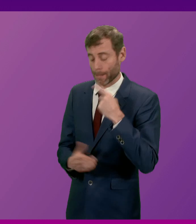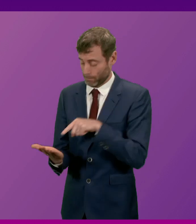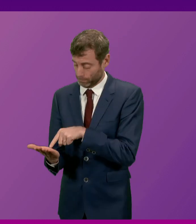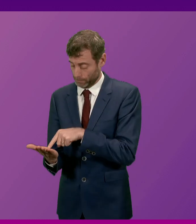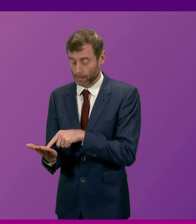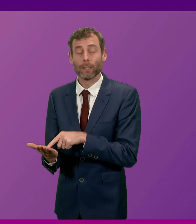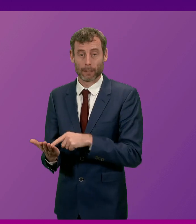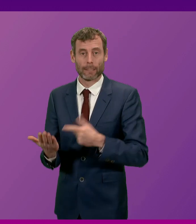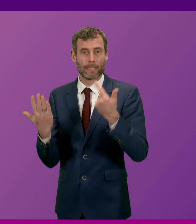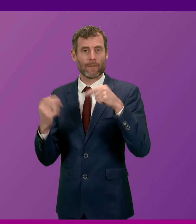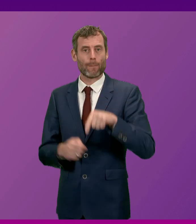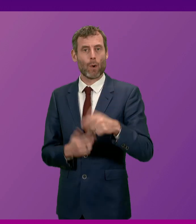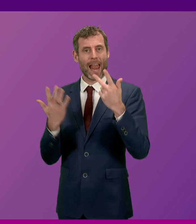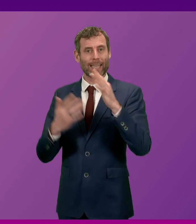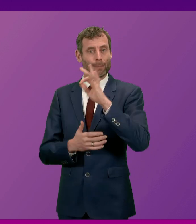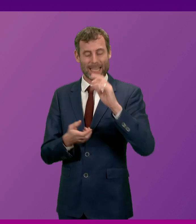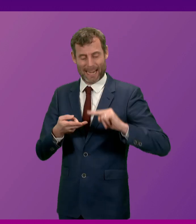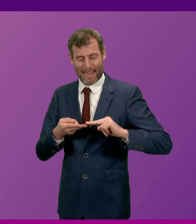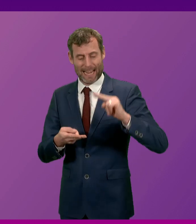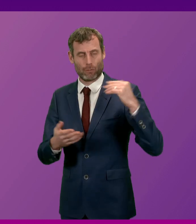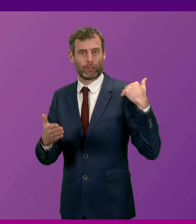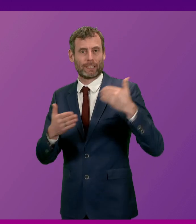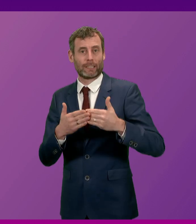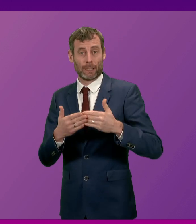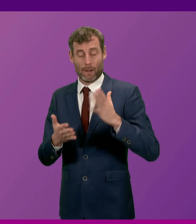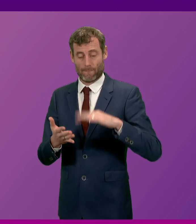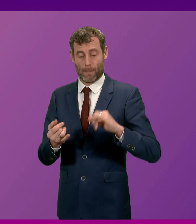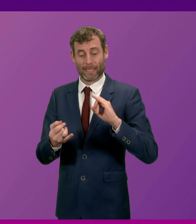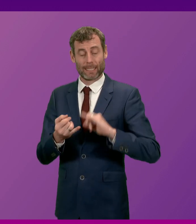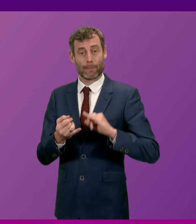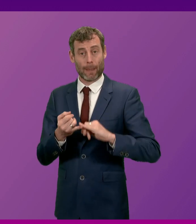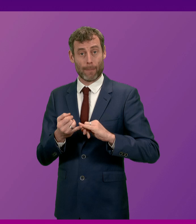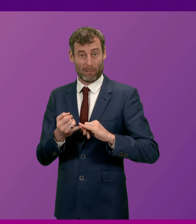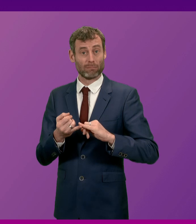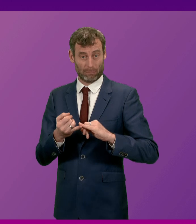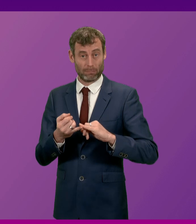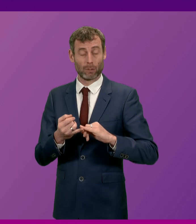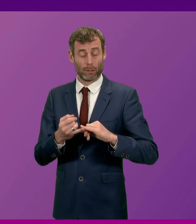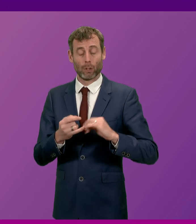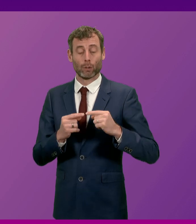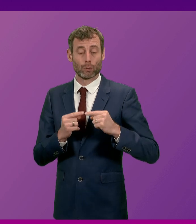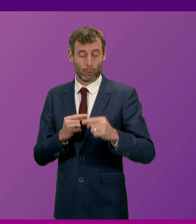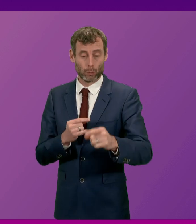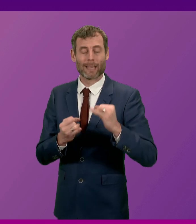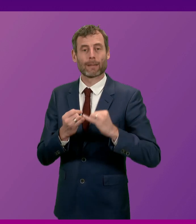by 7.8 per cent in the 12 months to September 2024. It is in that context that we set out our